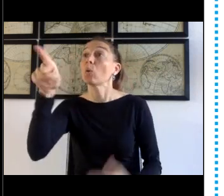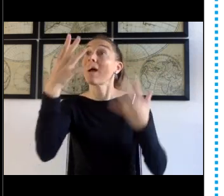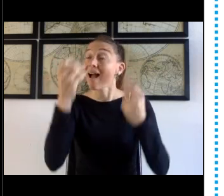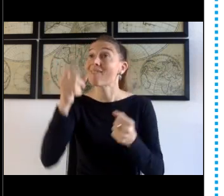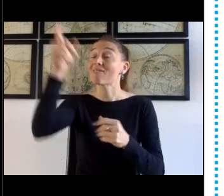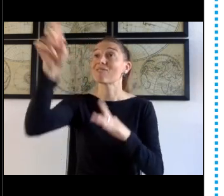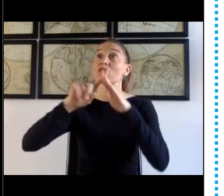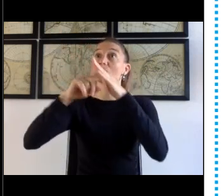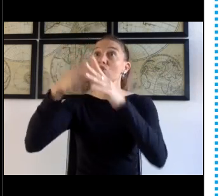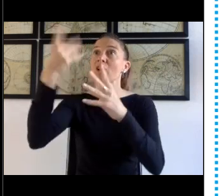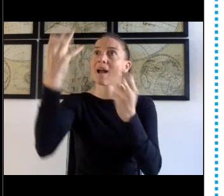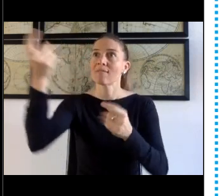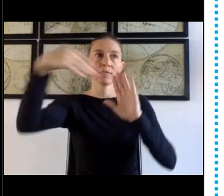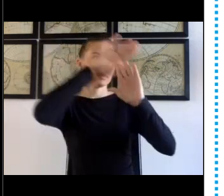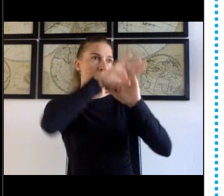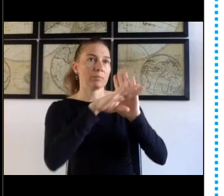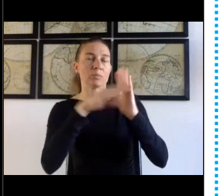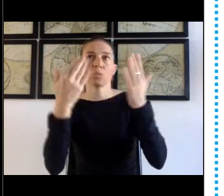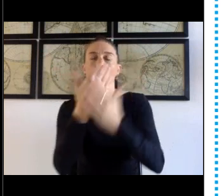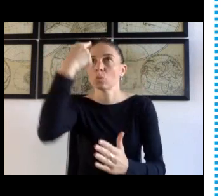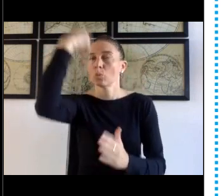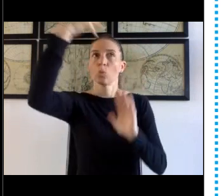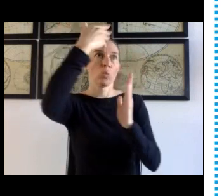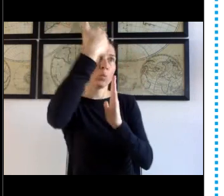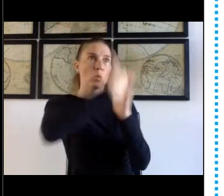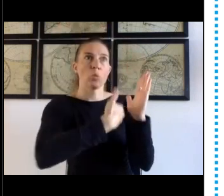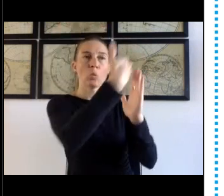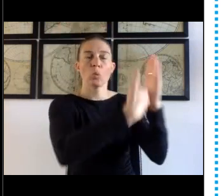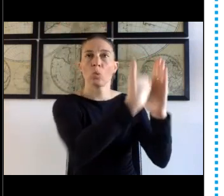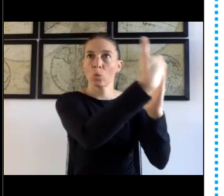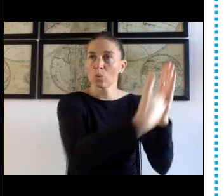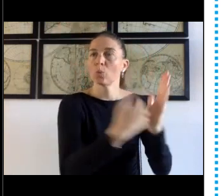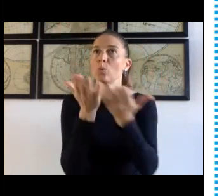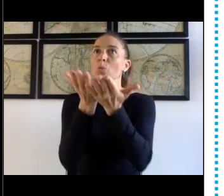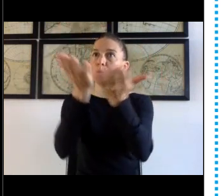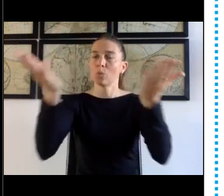And finally there is me, I'm moderating this webinar.